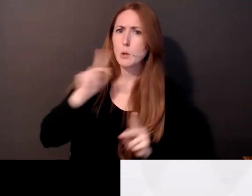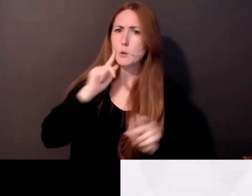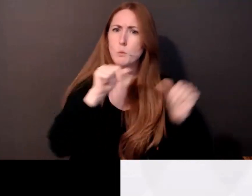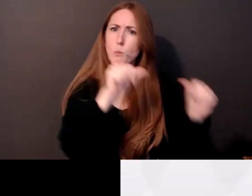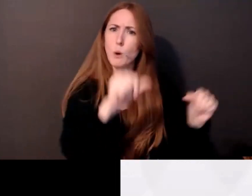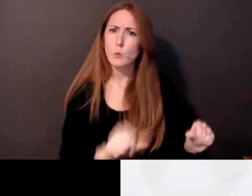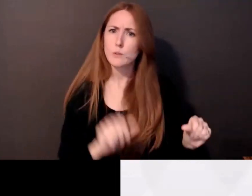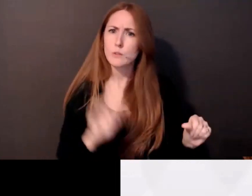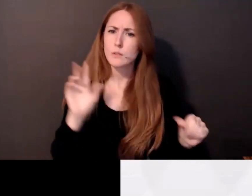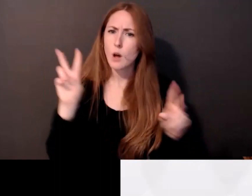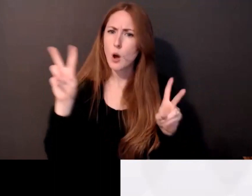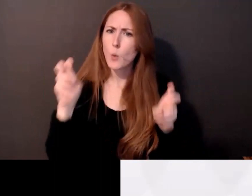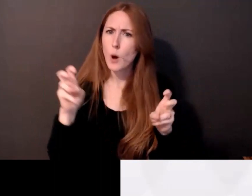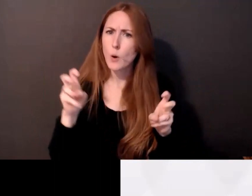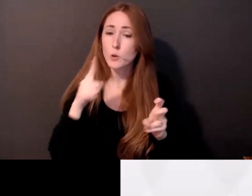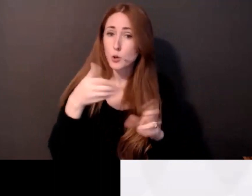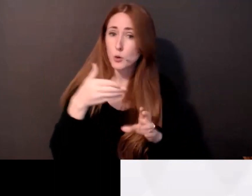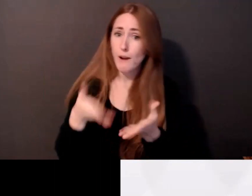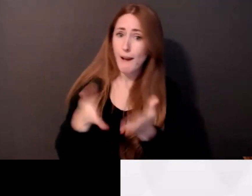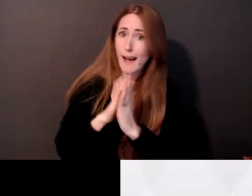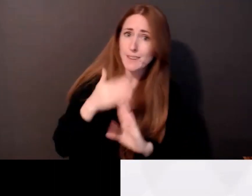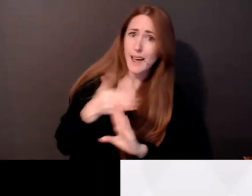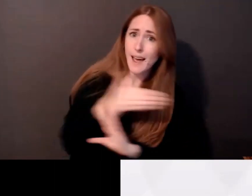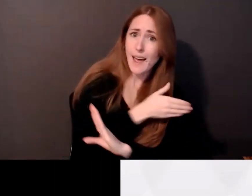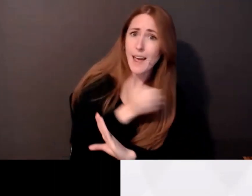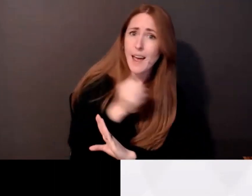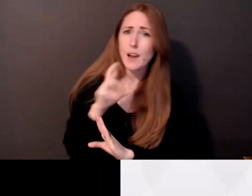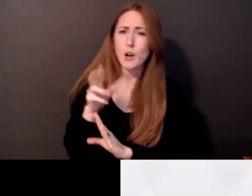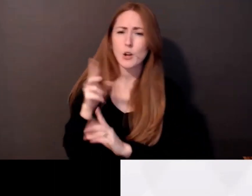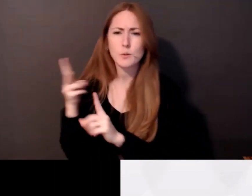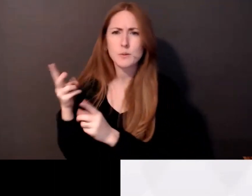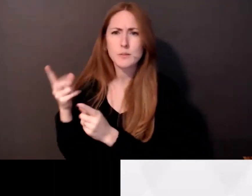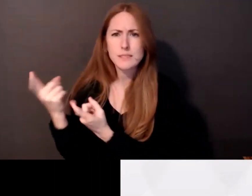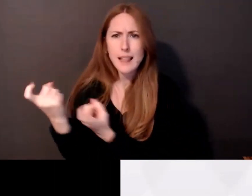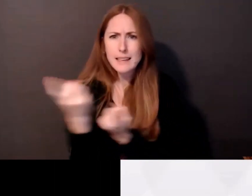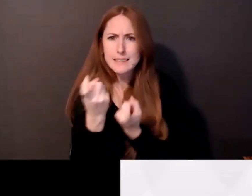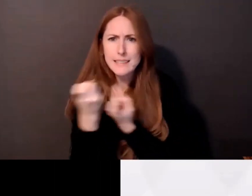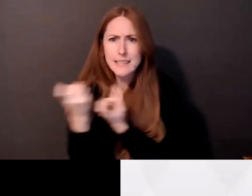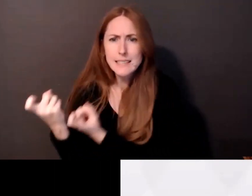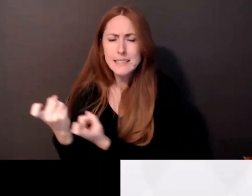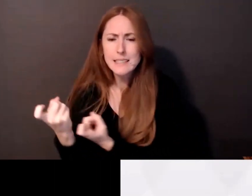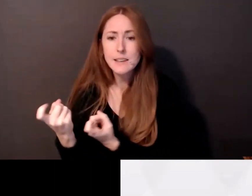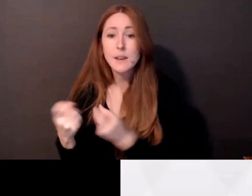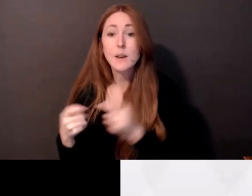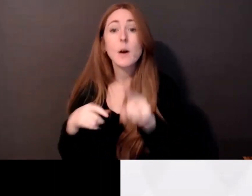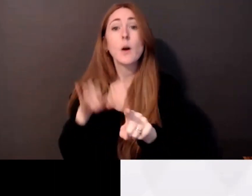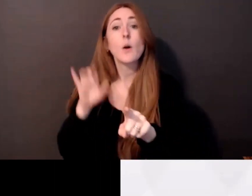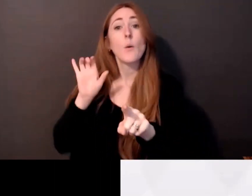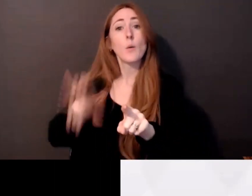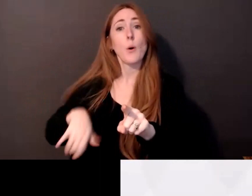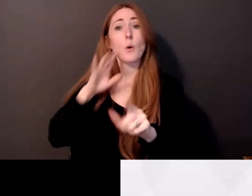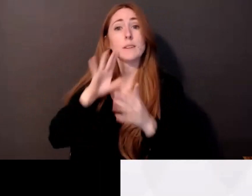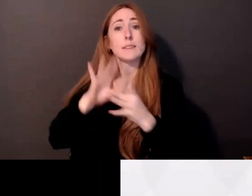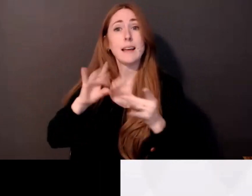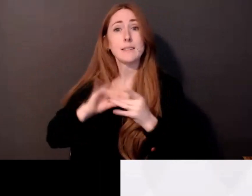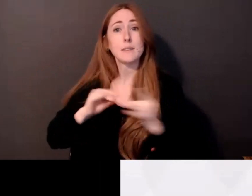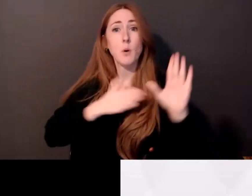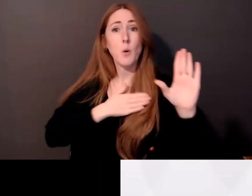Are you soliciting them? Like how are you, how is that working? So those testimonials we happen to have on the website where people that have gone through our training program.